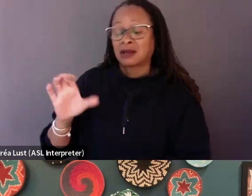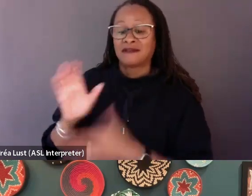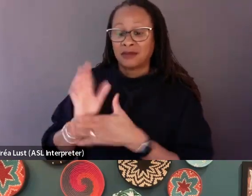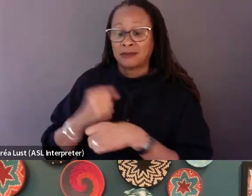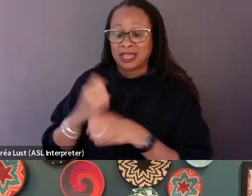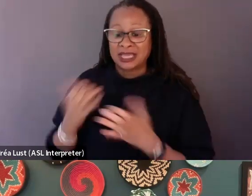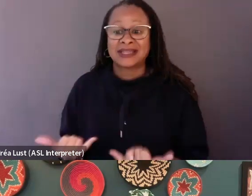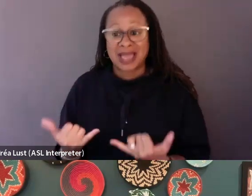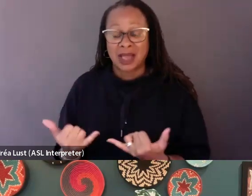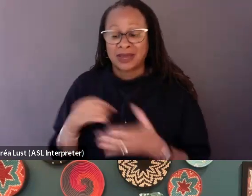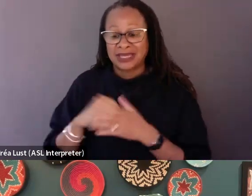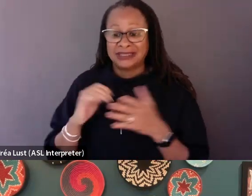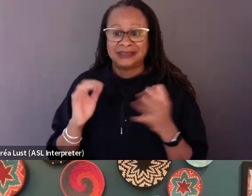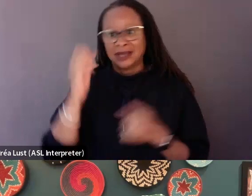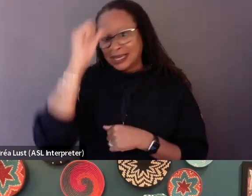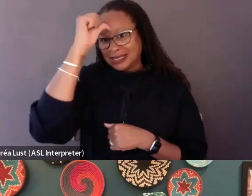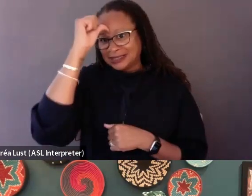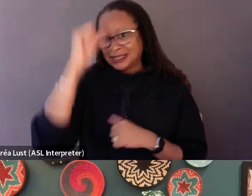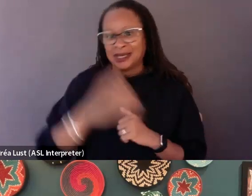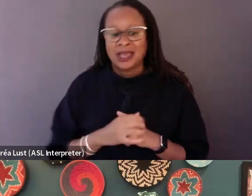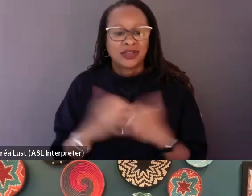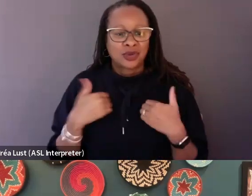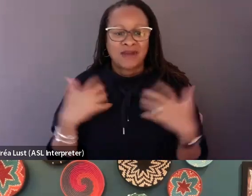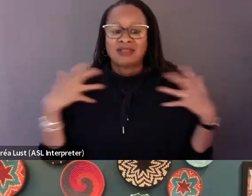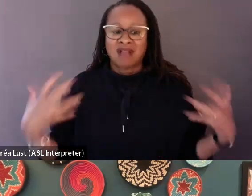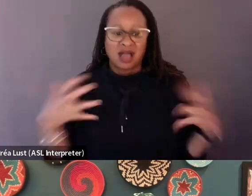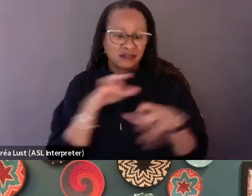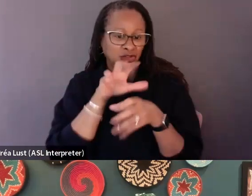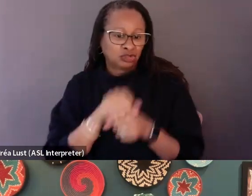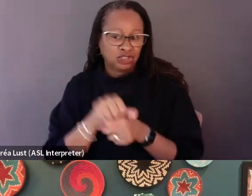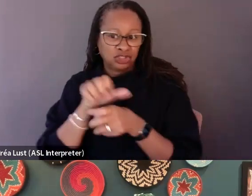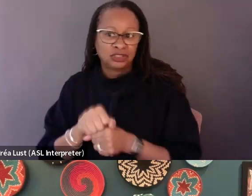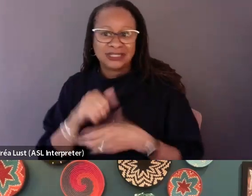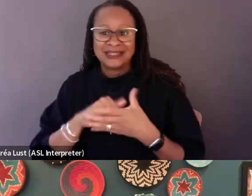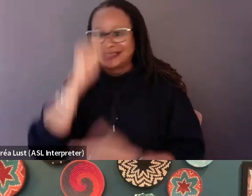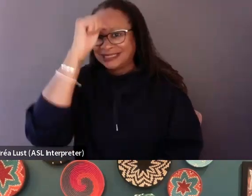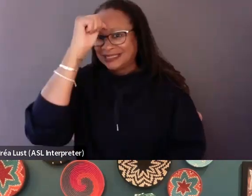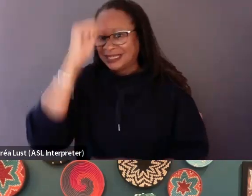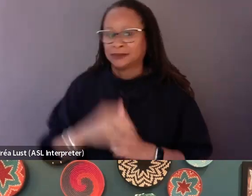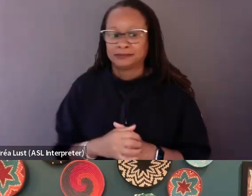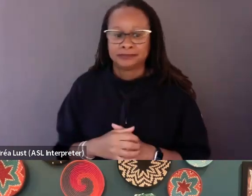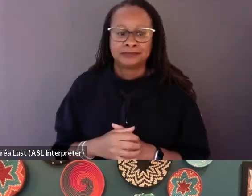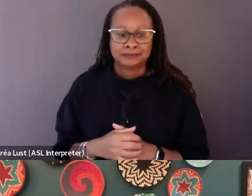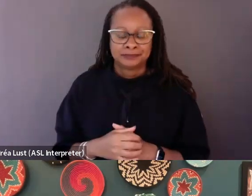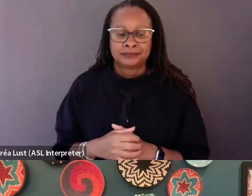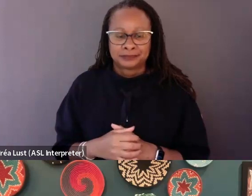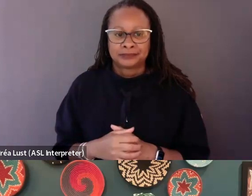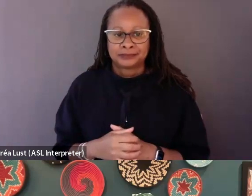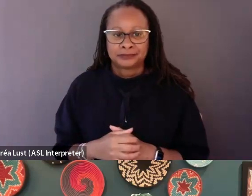Obviously, there's a tremendous cinematic tradition in India, you know, and then it's well known,